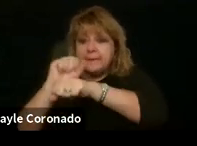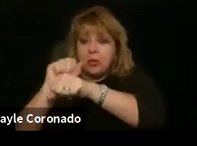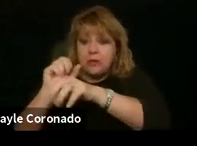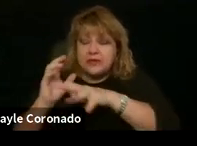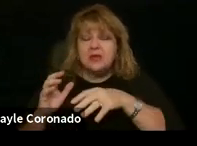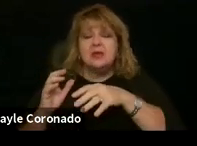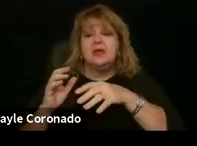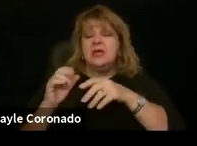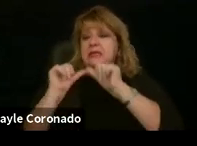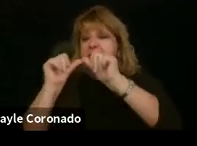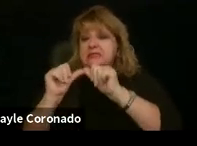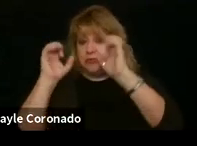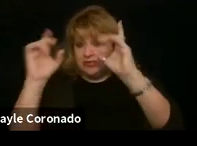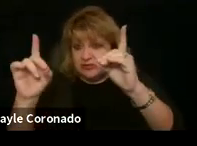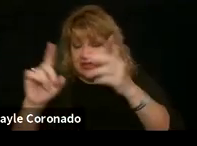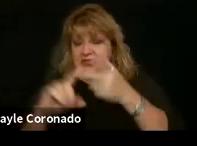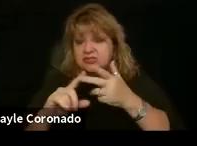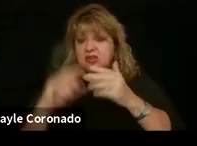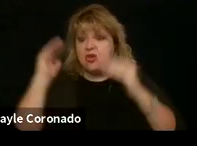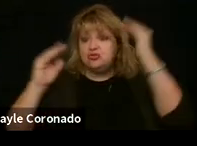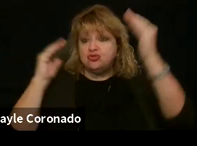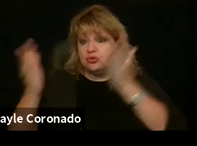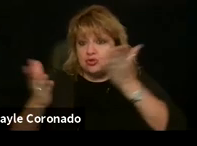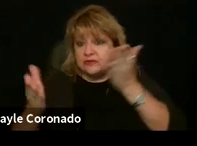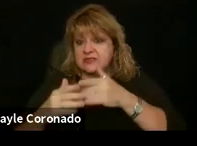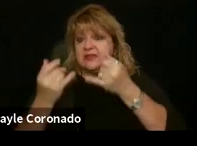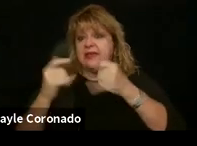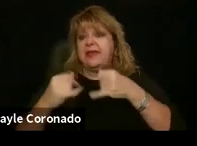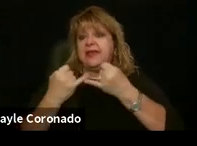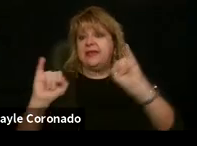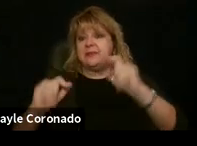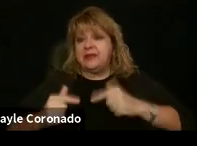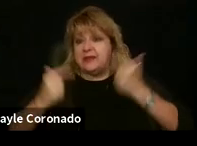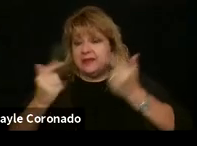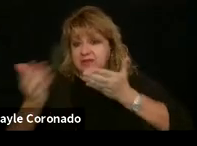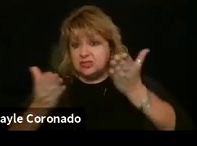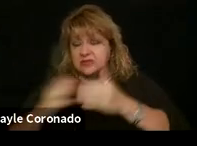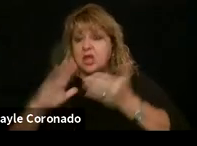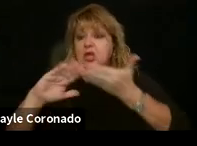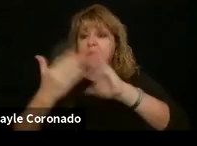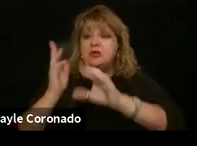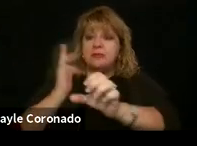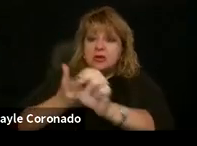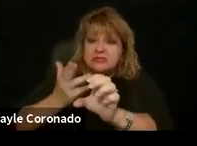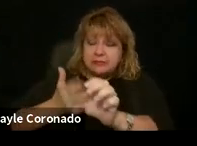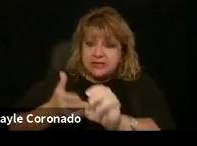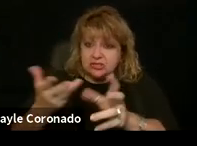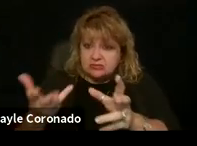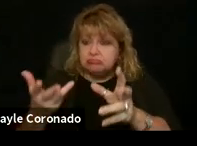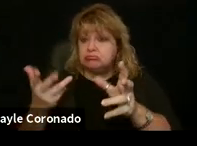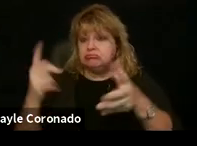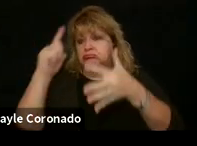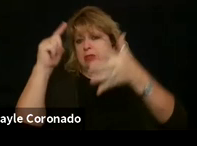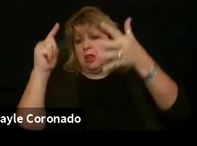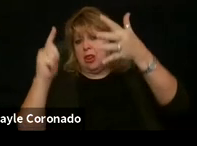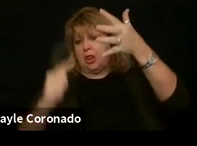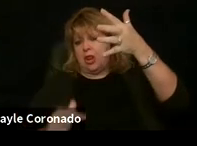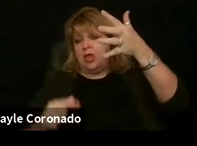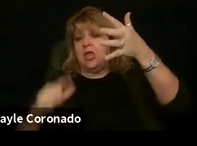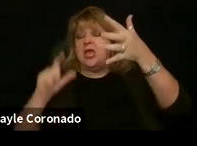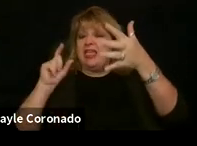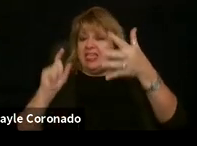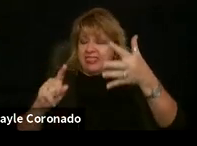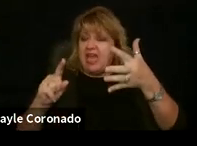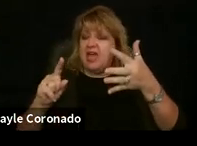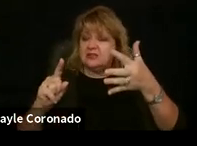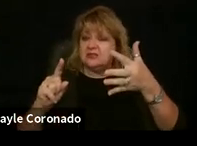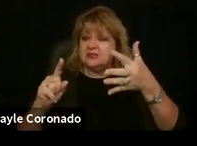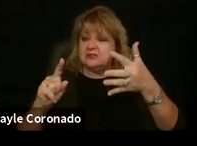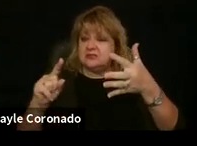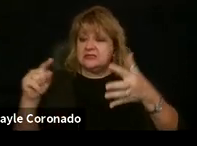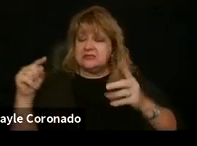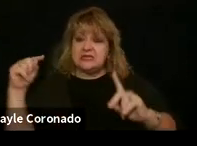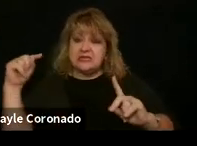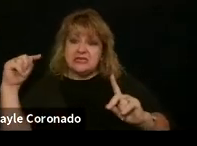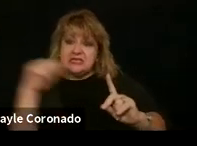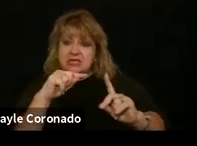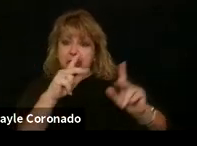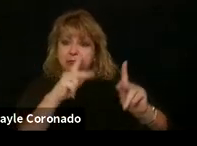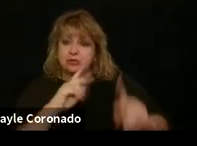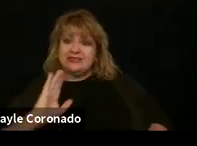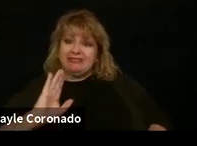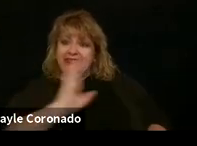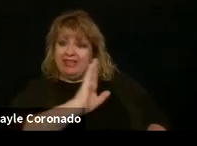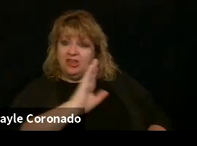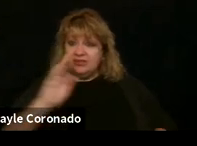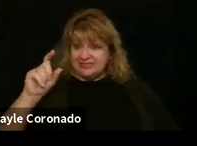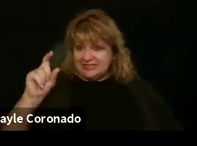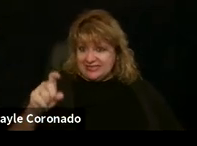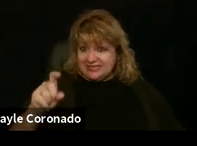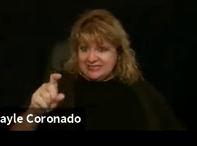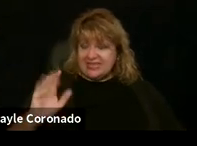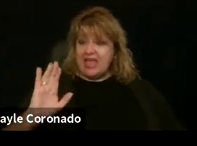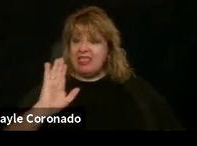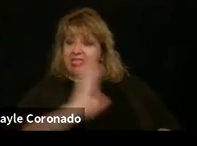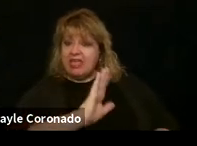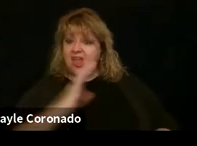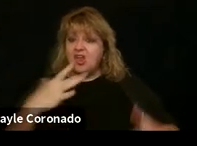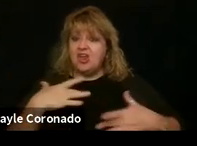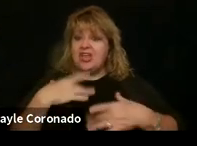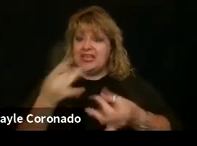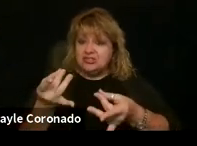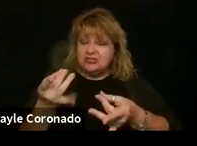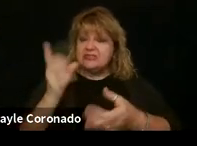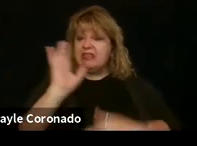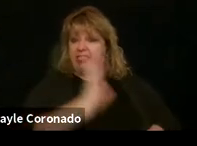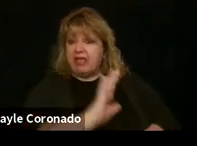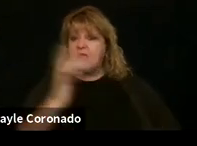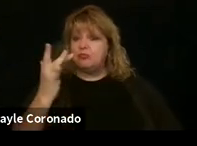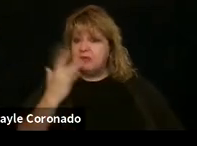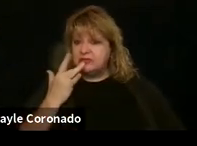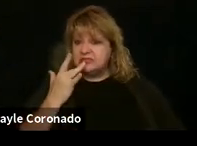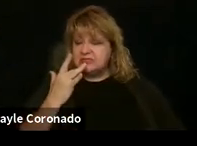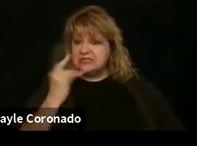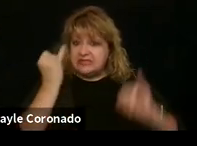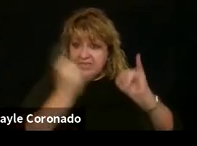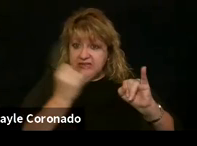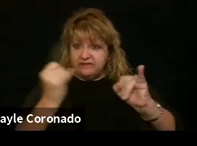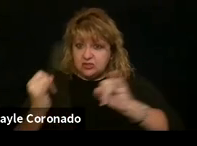Continuing Ed into adult services Independent Living services community participation. And again, they're supposed to take into account the students needs and interests and preferences